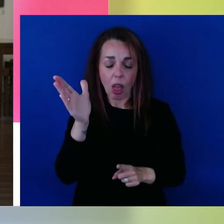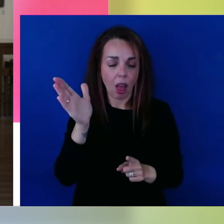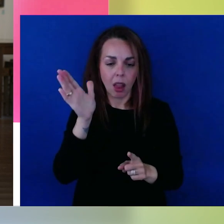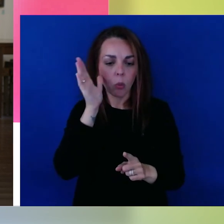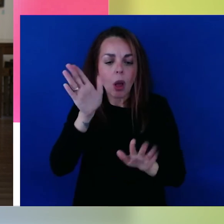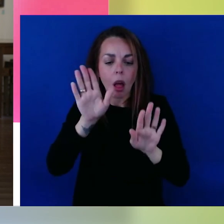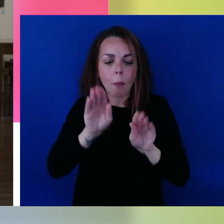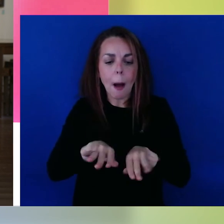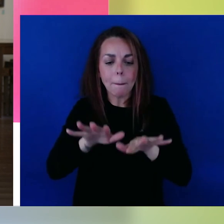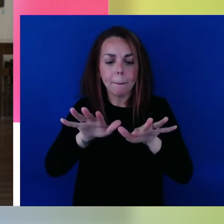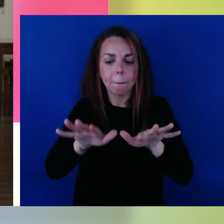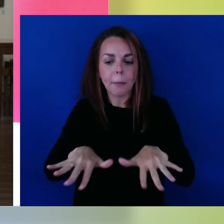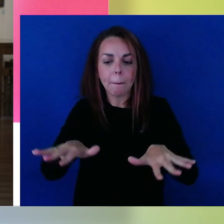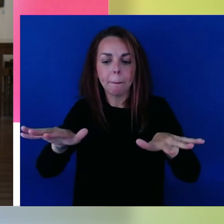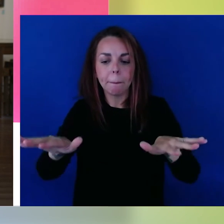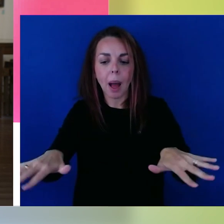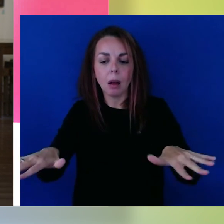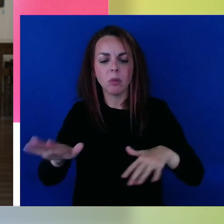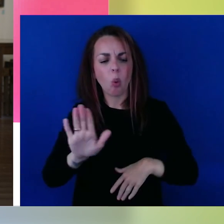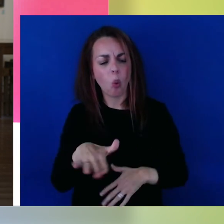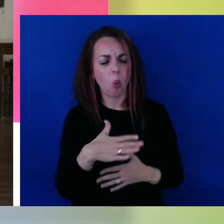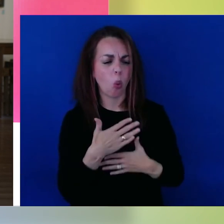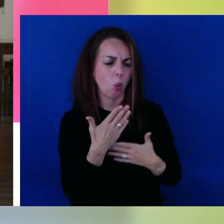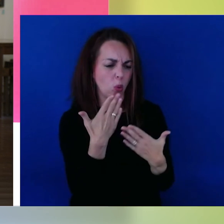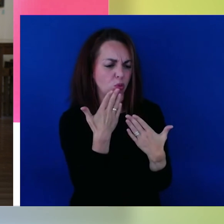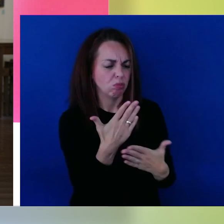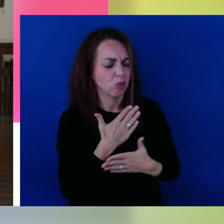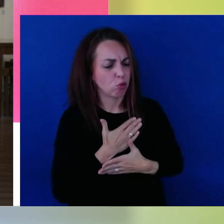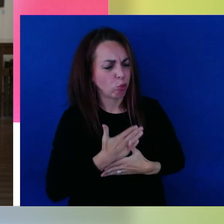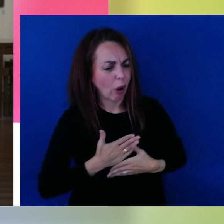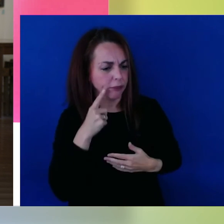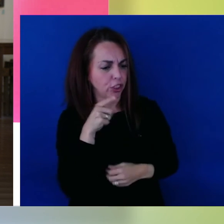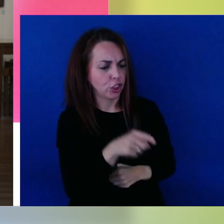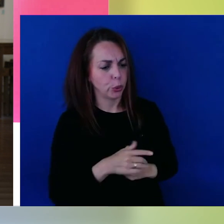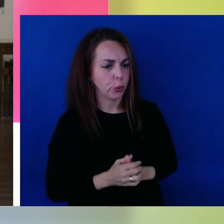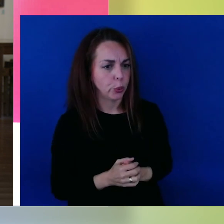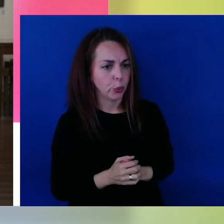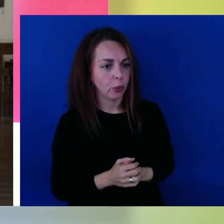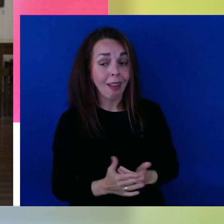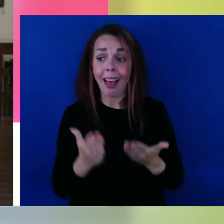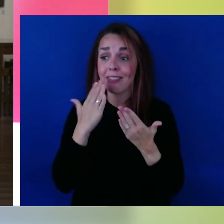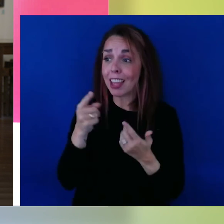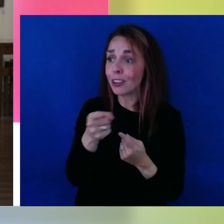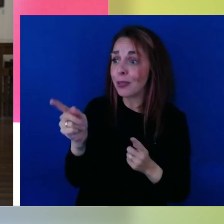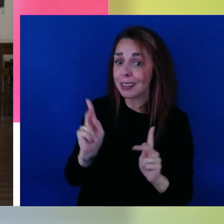and I just, I'm grateful to you and I'm grateful to this crew and all of us.